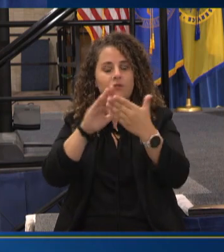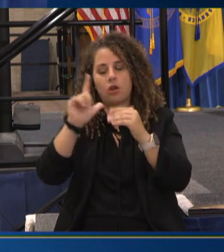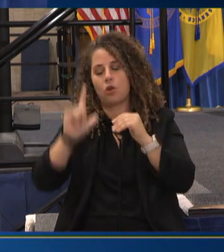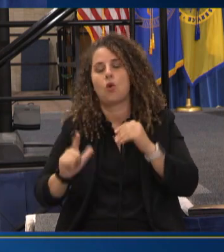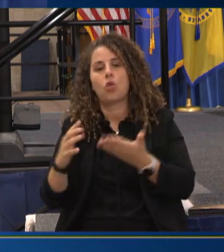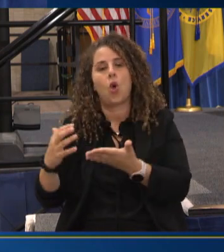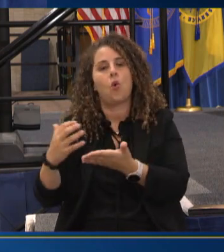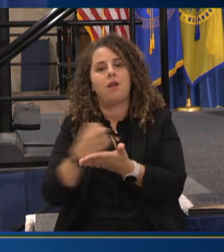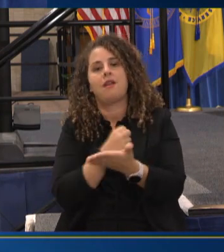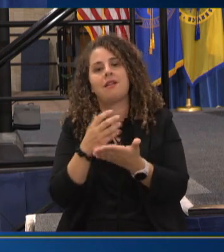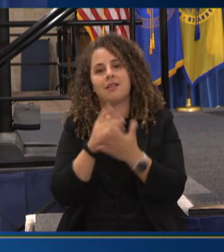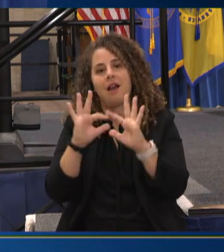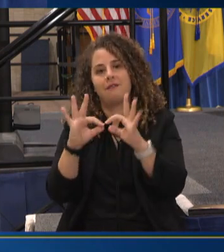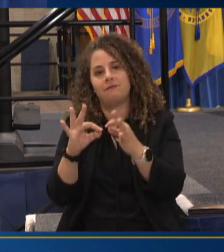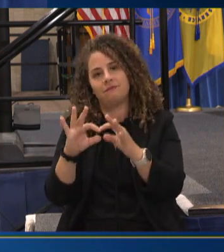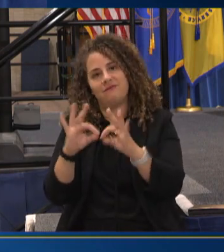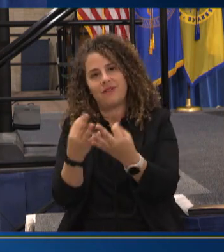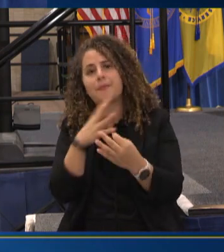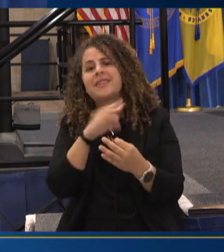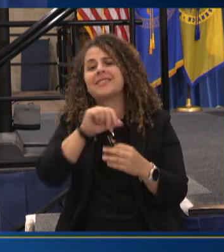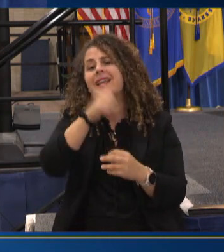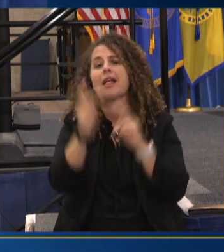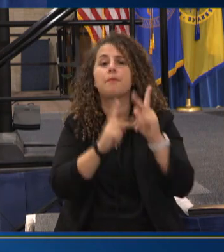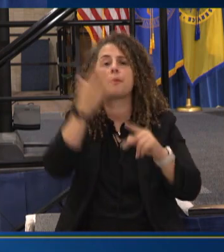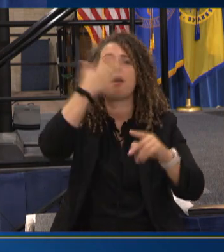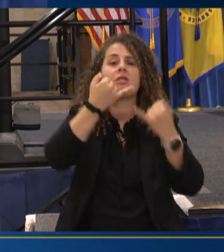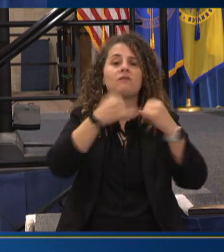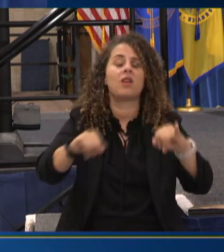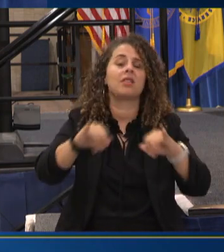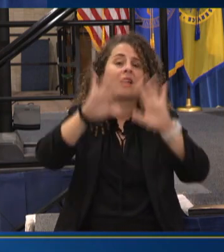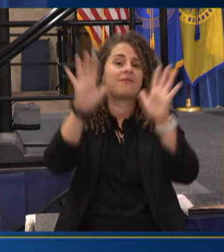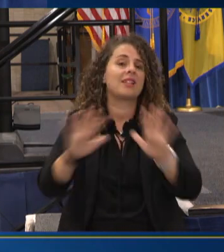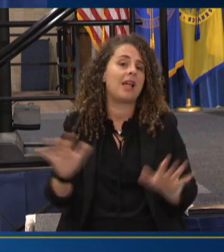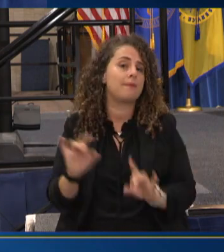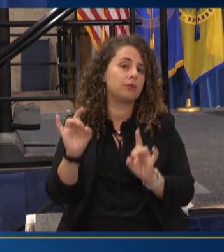communities and others on the front lines of the climate crisis.